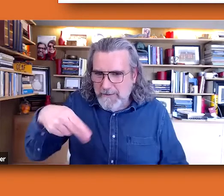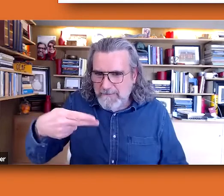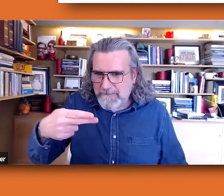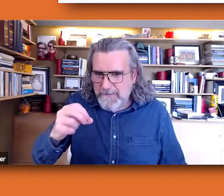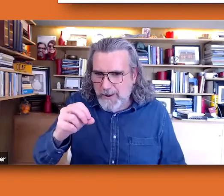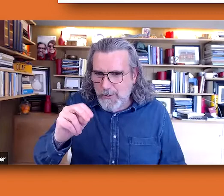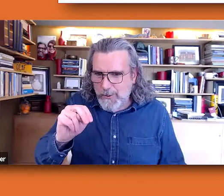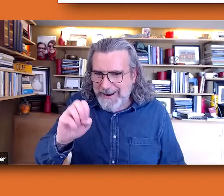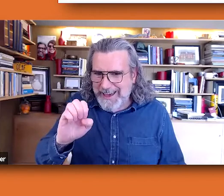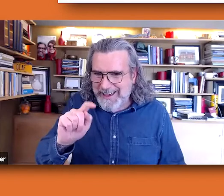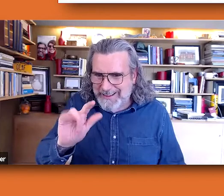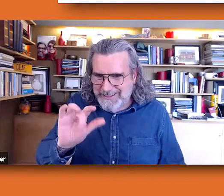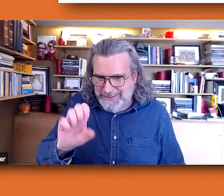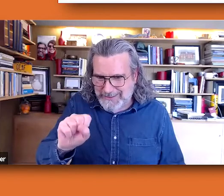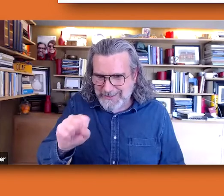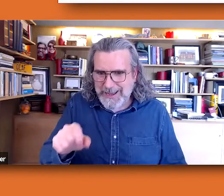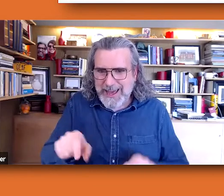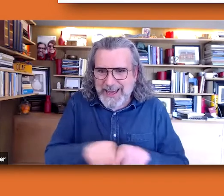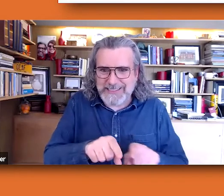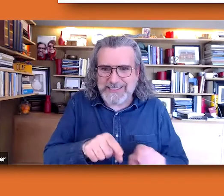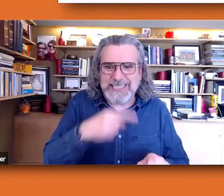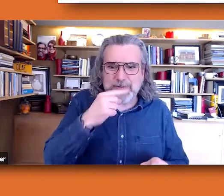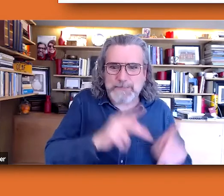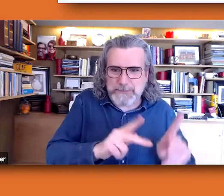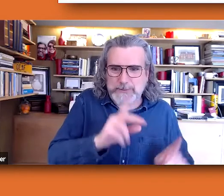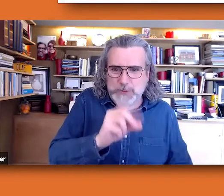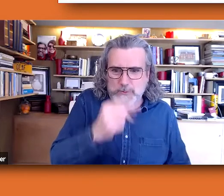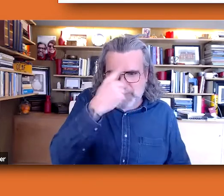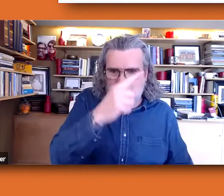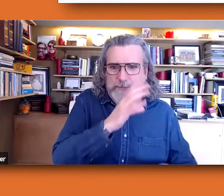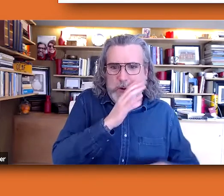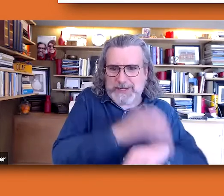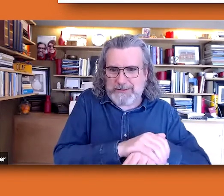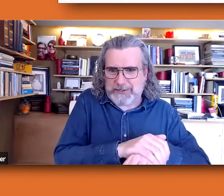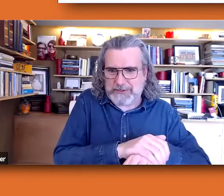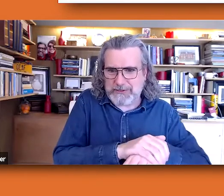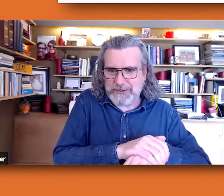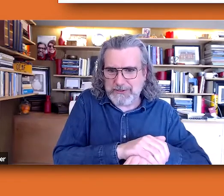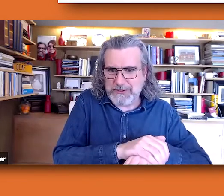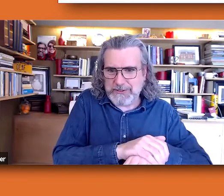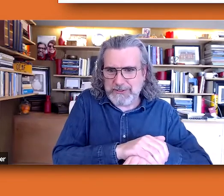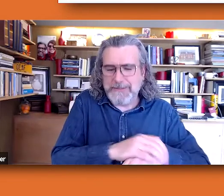do not necessarily have to have the same phonetics as hearing people when they read English,